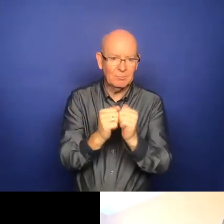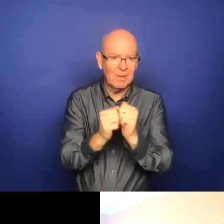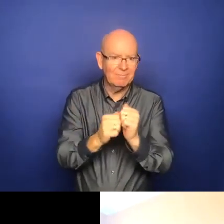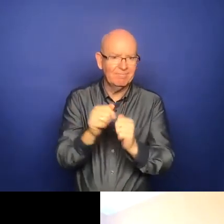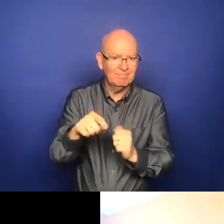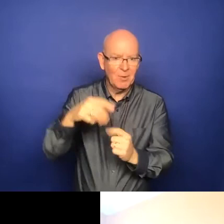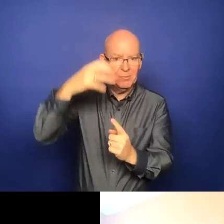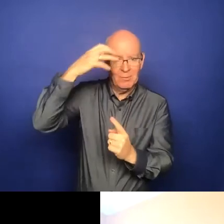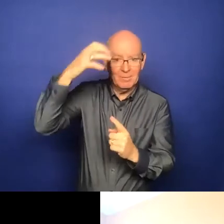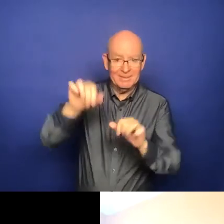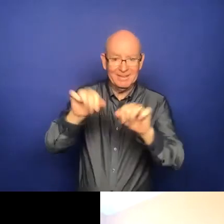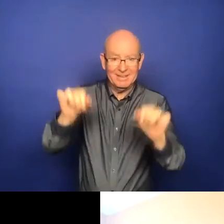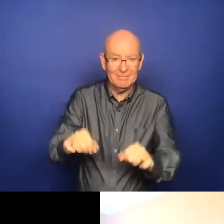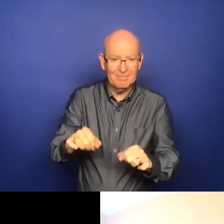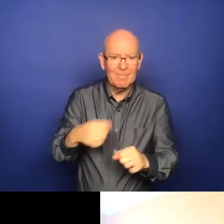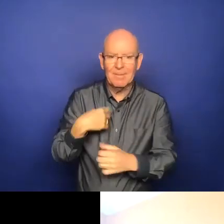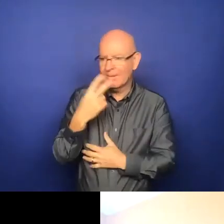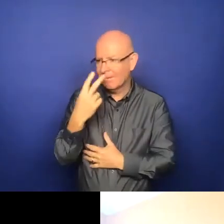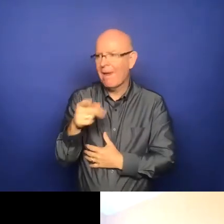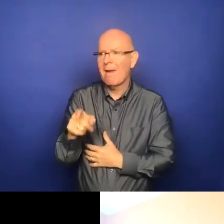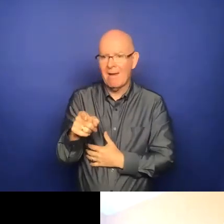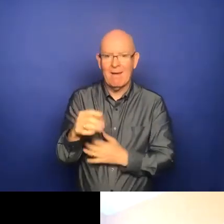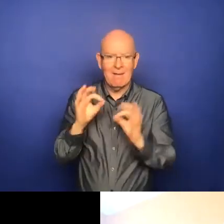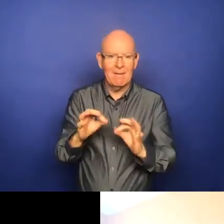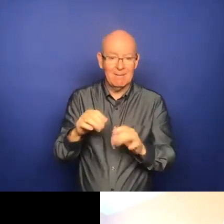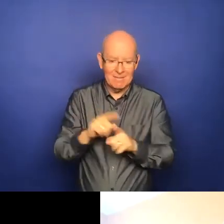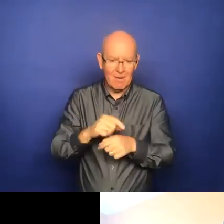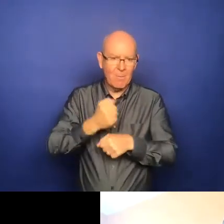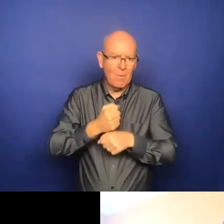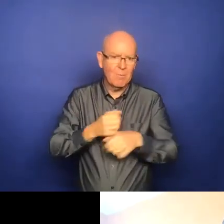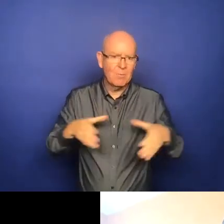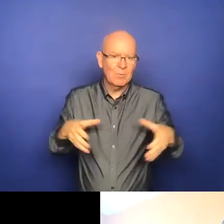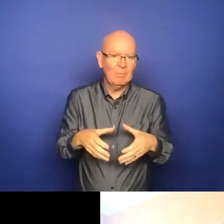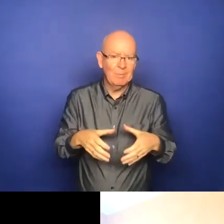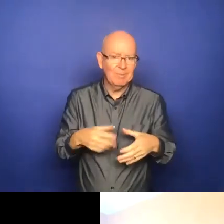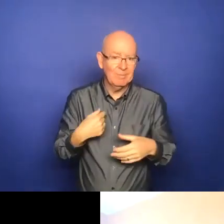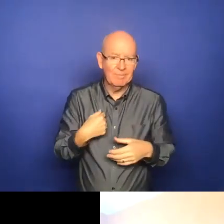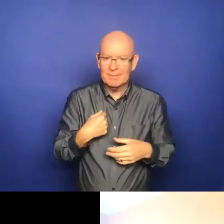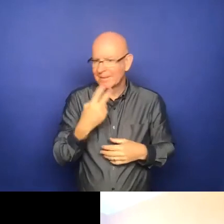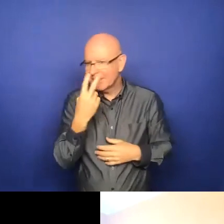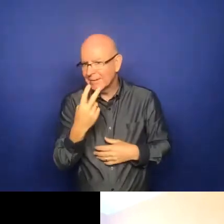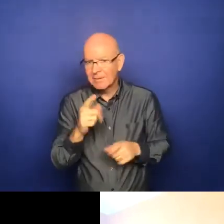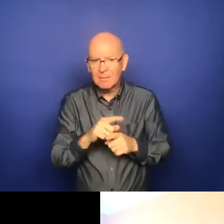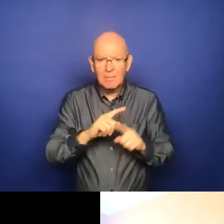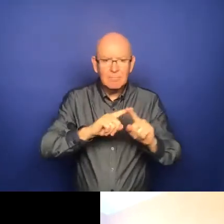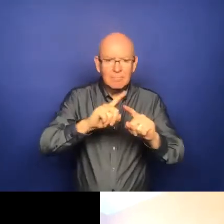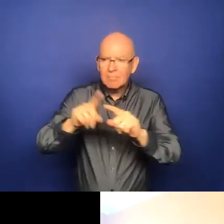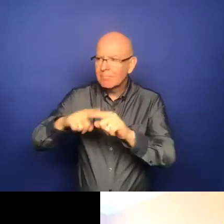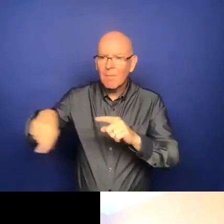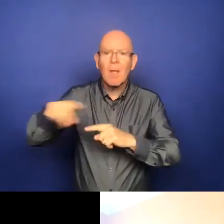ing that disability statistics is not only given permanence in national censuses and surveys, but also extended to